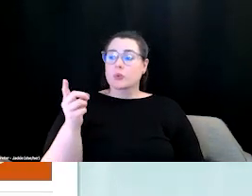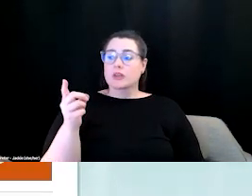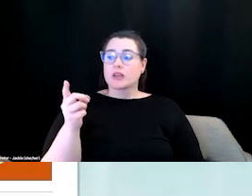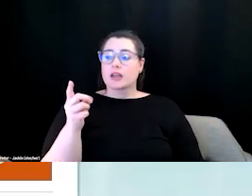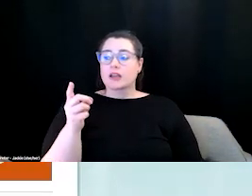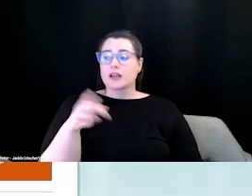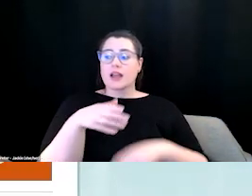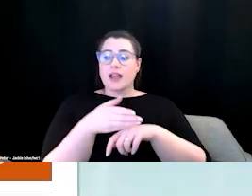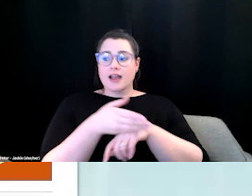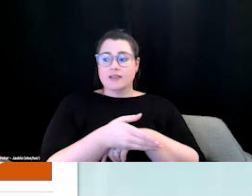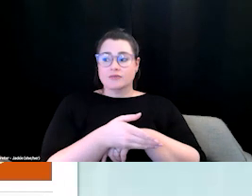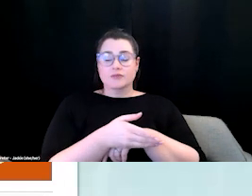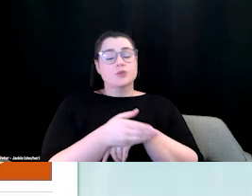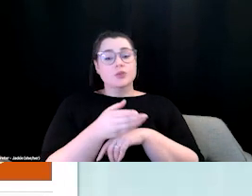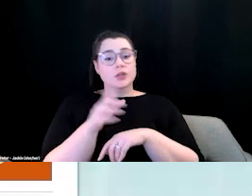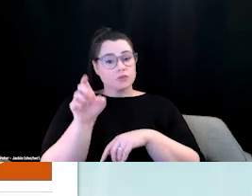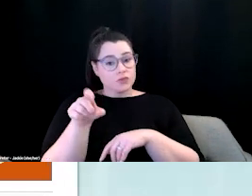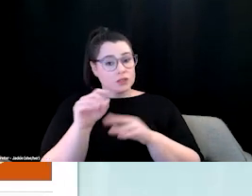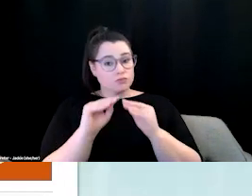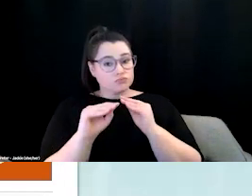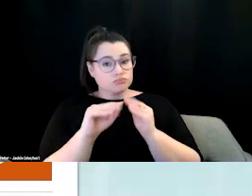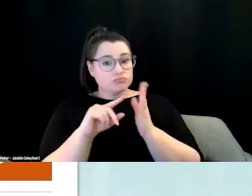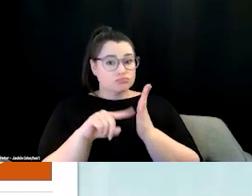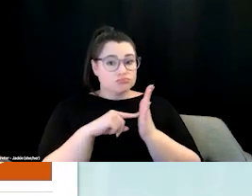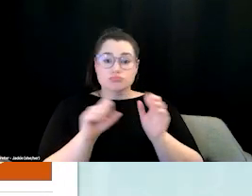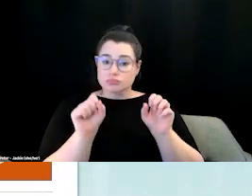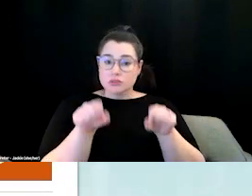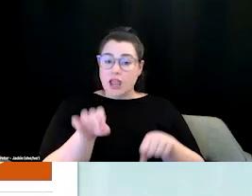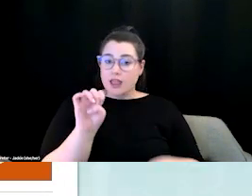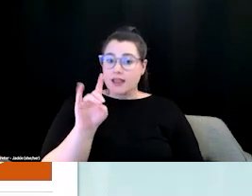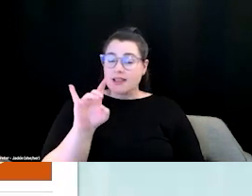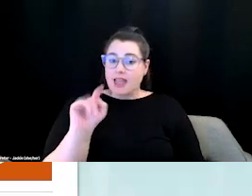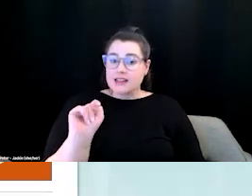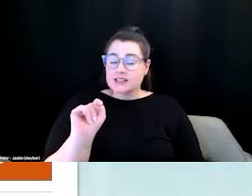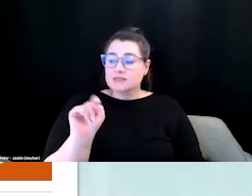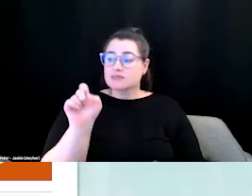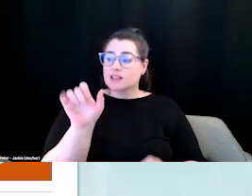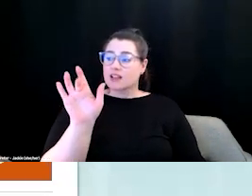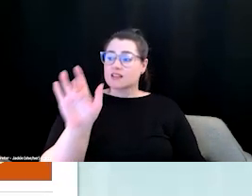you can click on this Edit button, and then this will turn into a text field here.